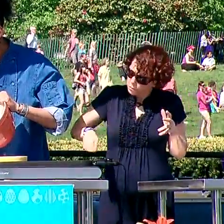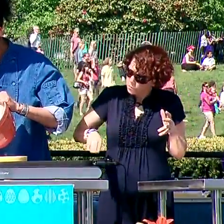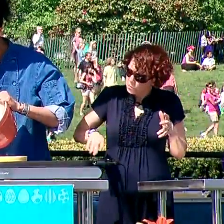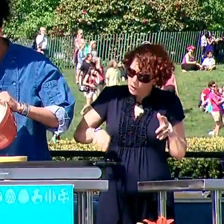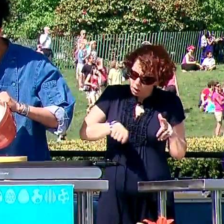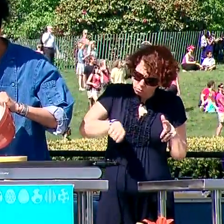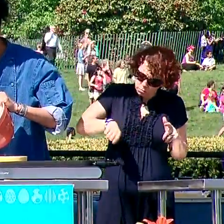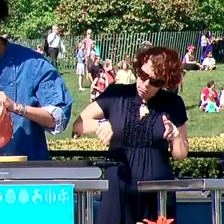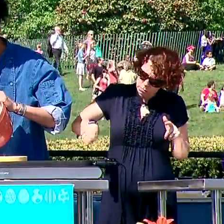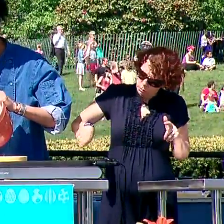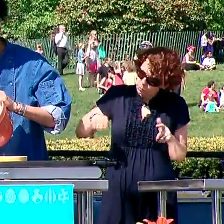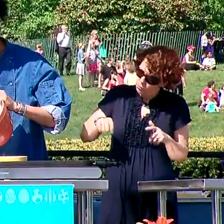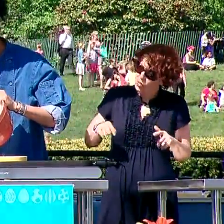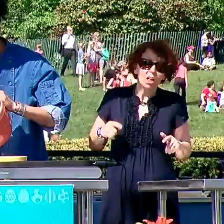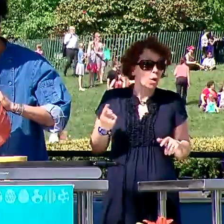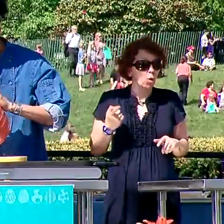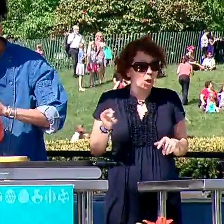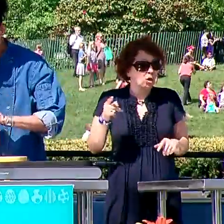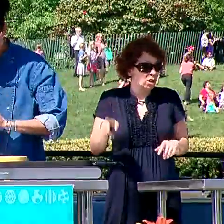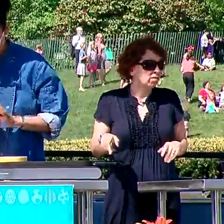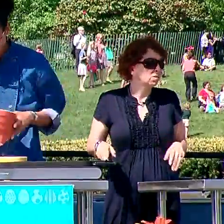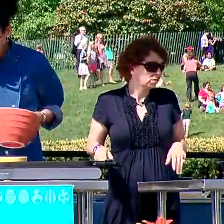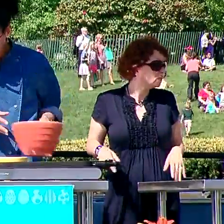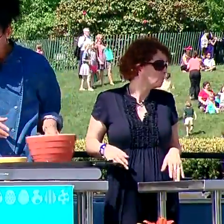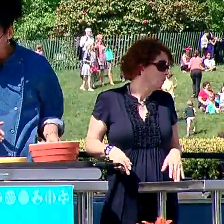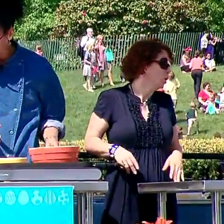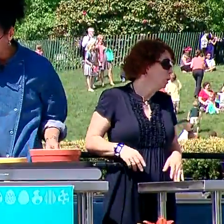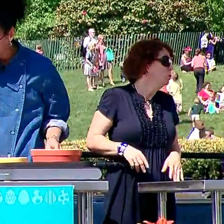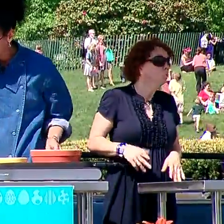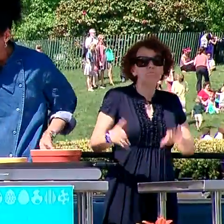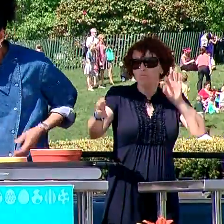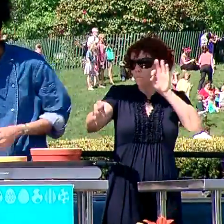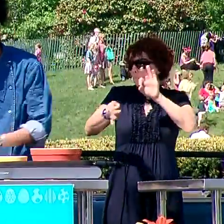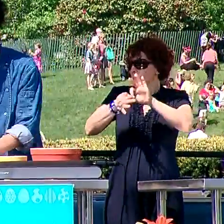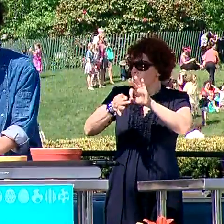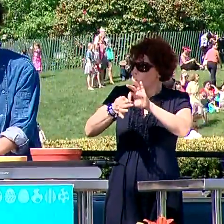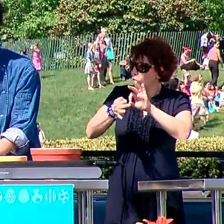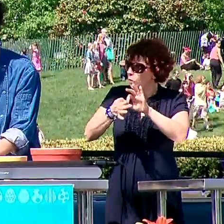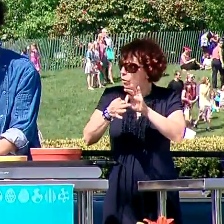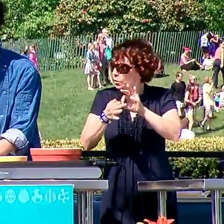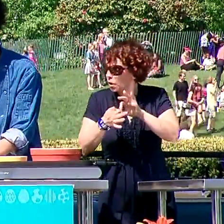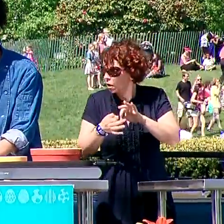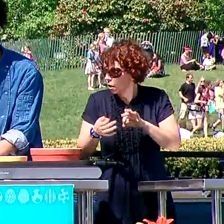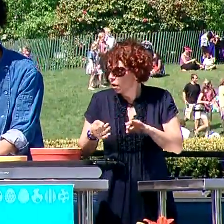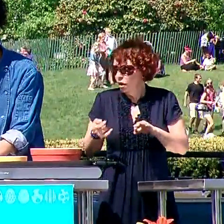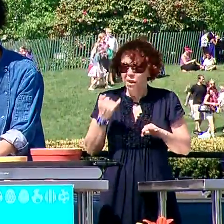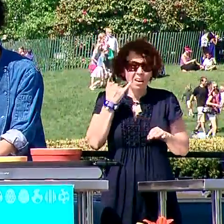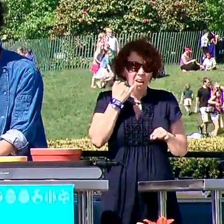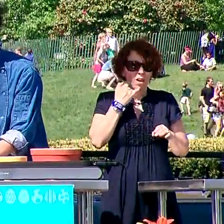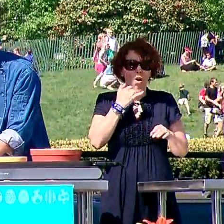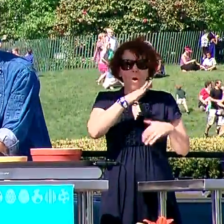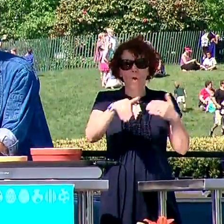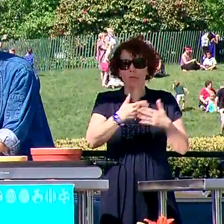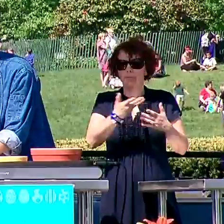And just on half. Yep. Perfect. And let's put it all here on one half. Okay?